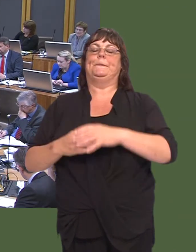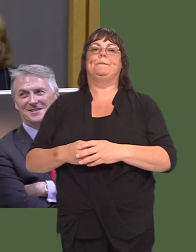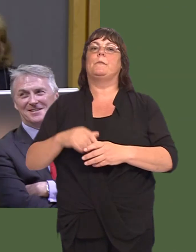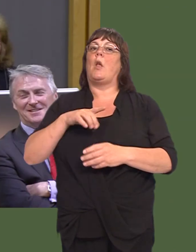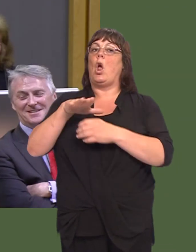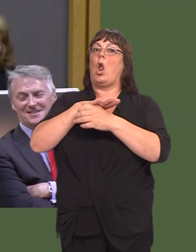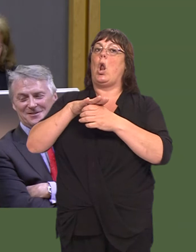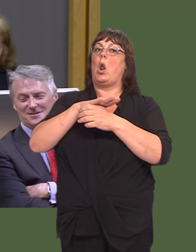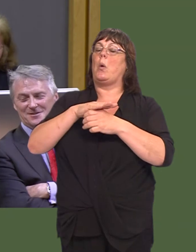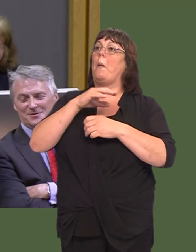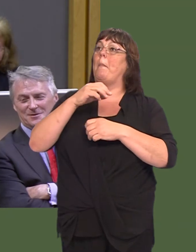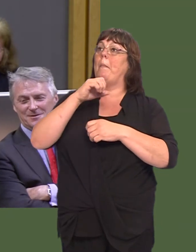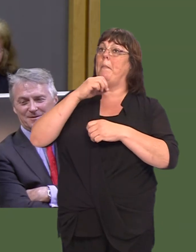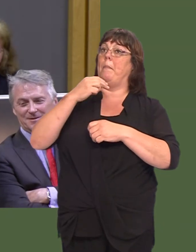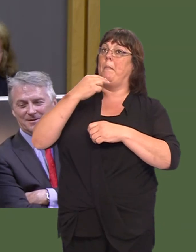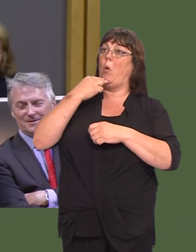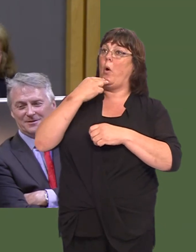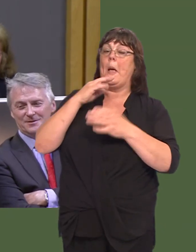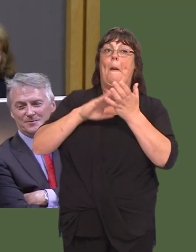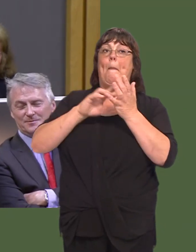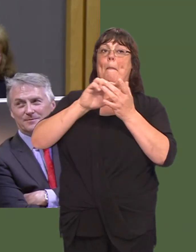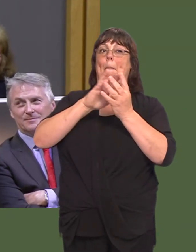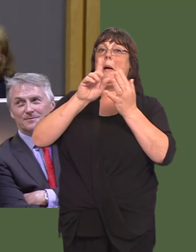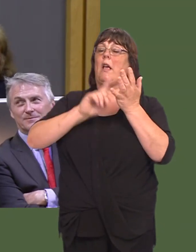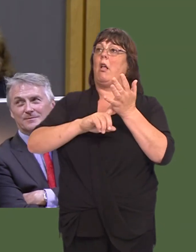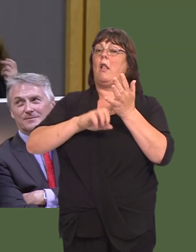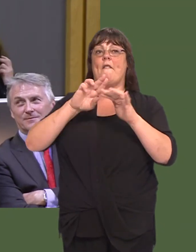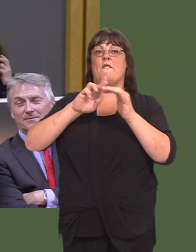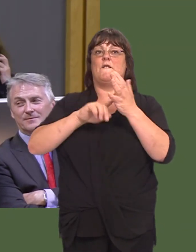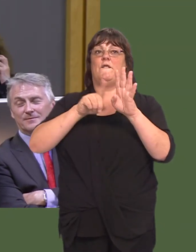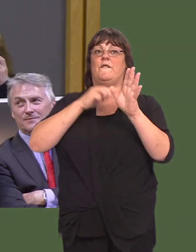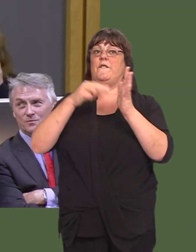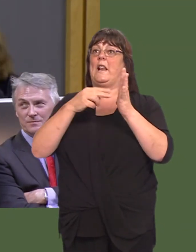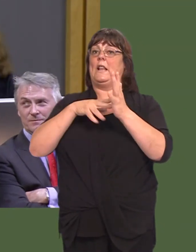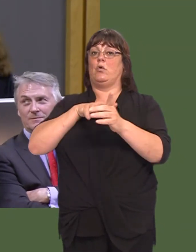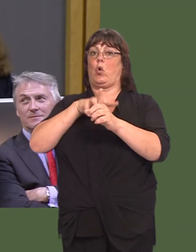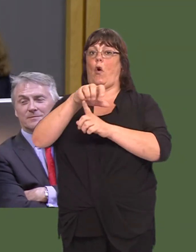We had a local boy, Michael Flynn, as manager, taking over the team 11 points adrift at the